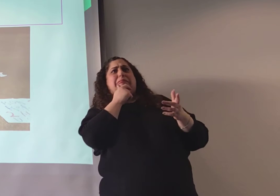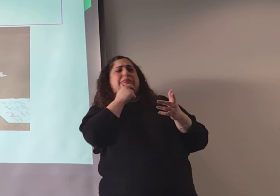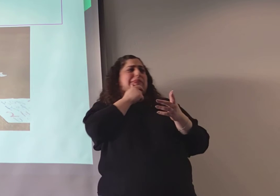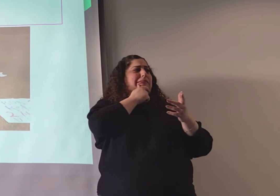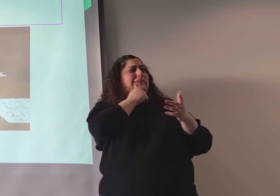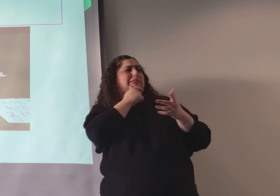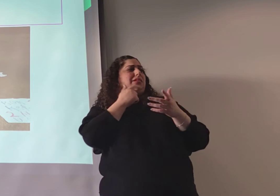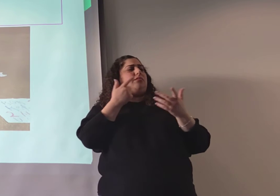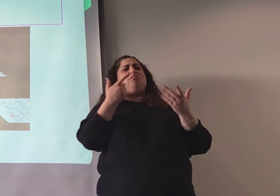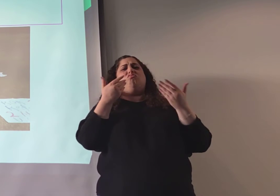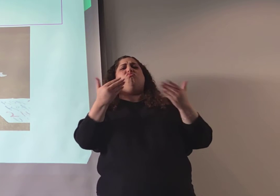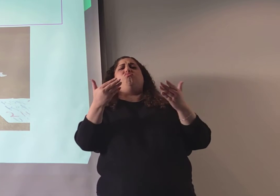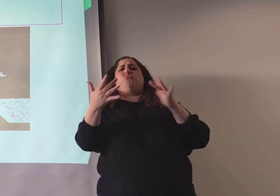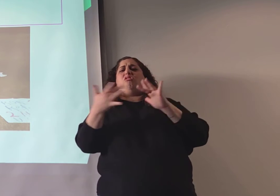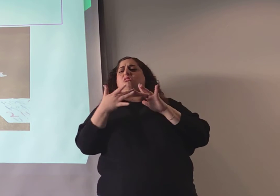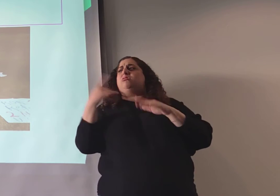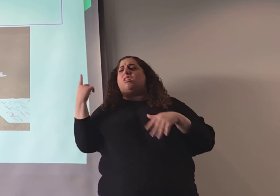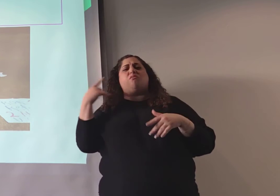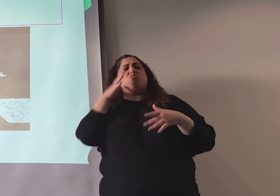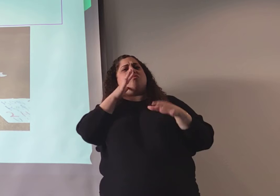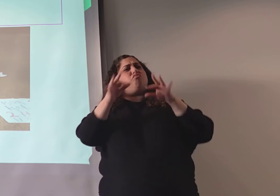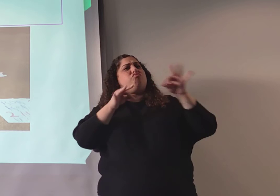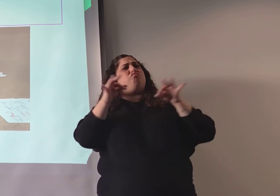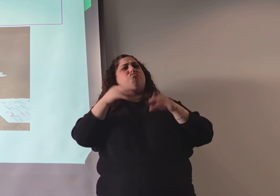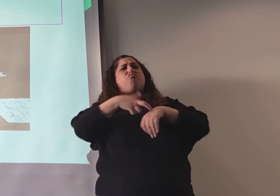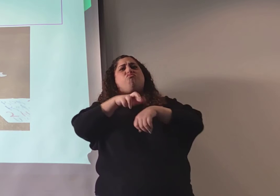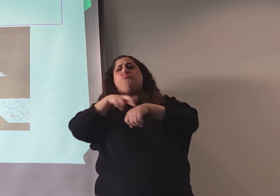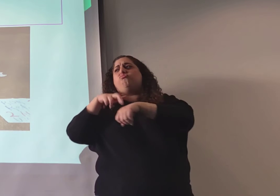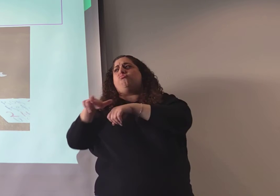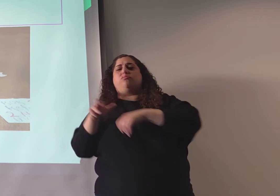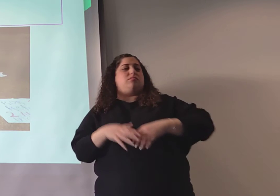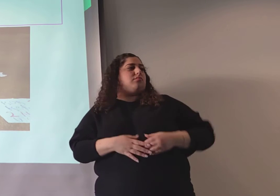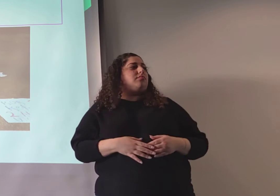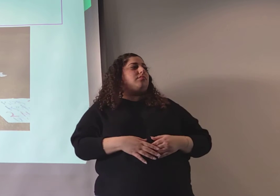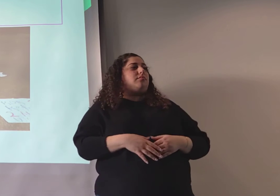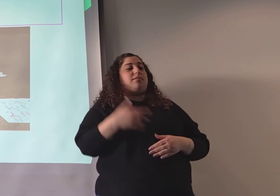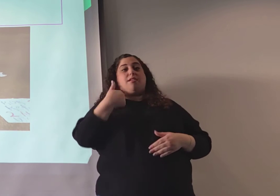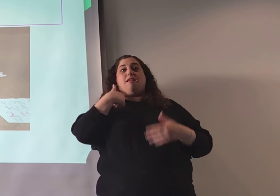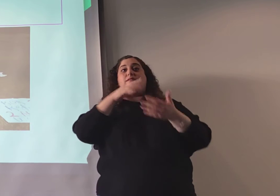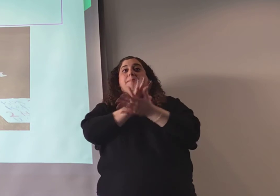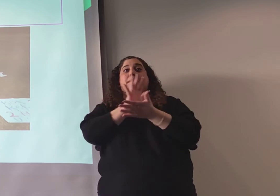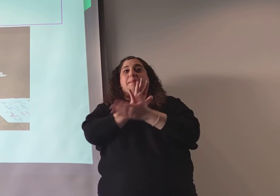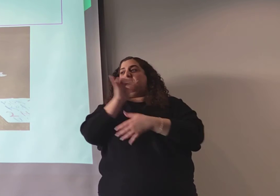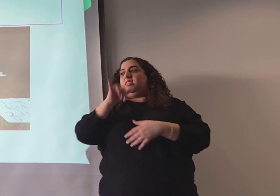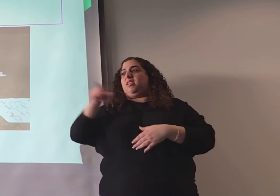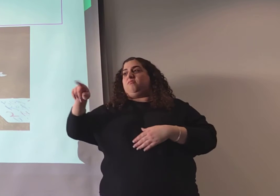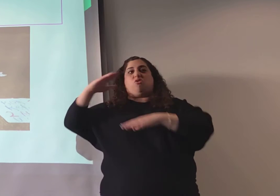I have a sheet here that you can put your name, your number, if you need any assistance